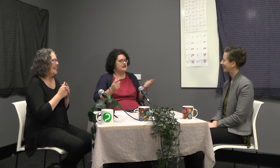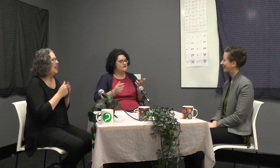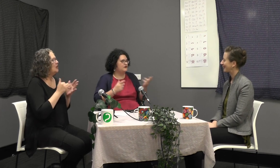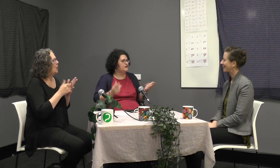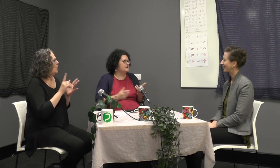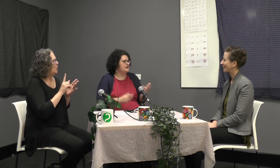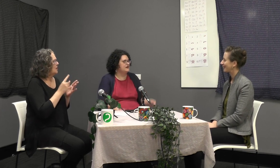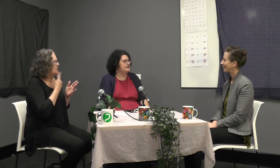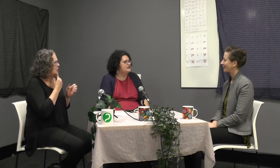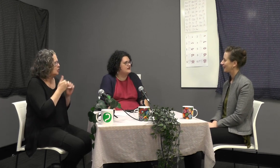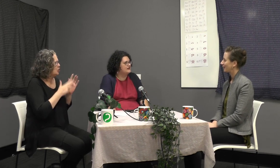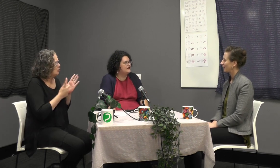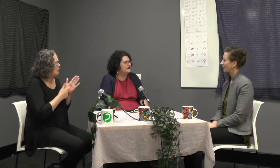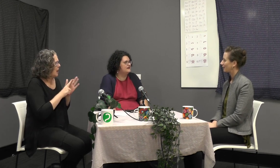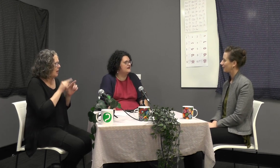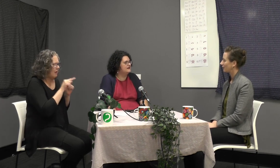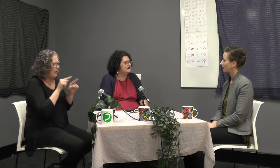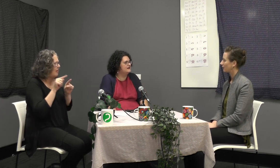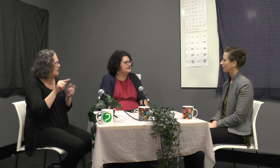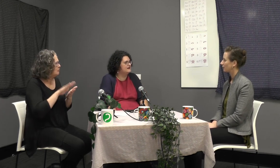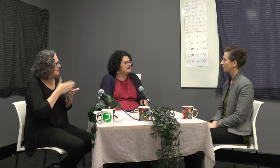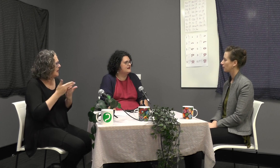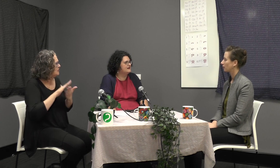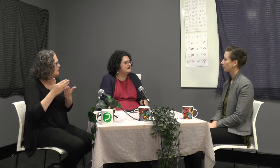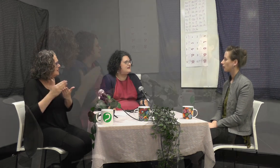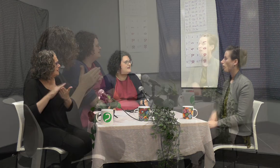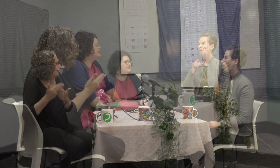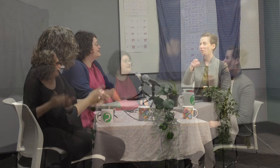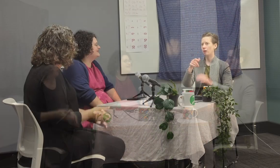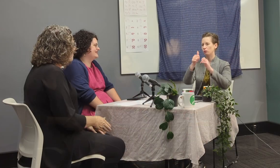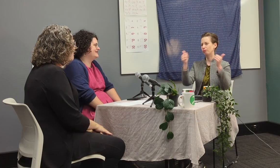H: Oh, there was a number.